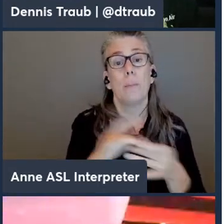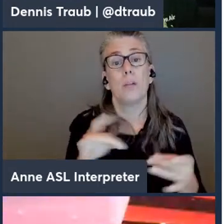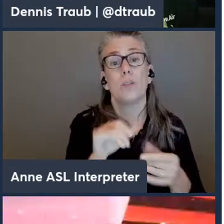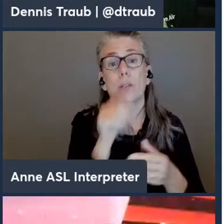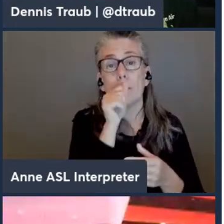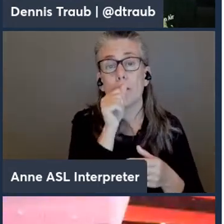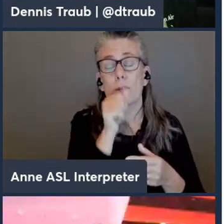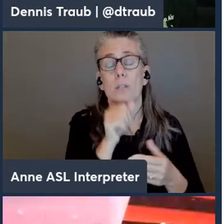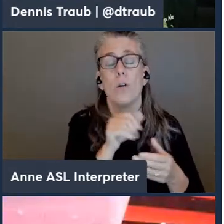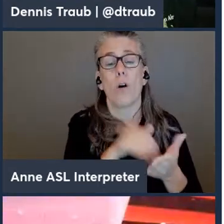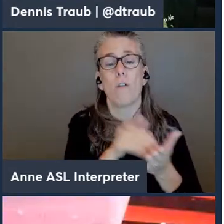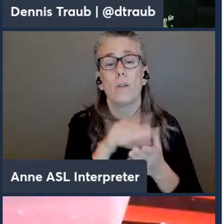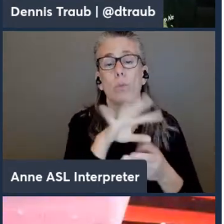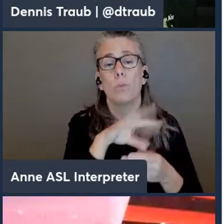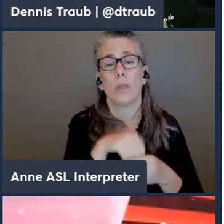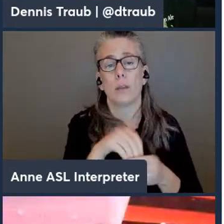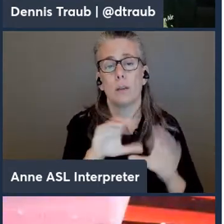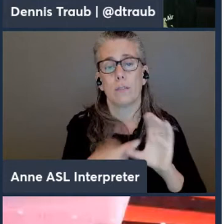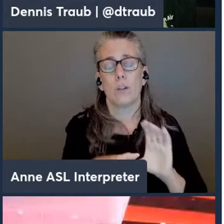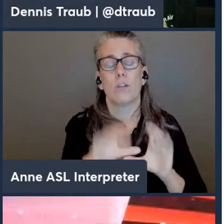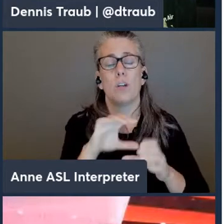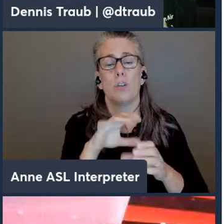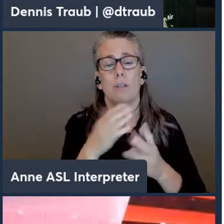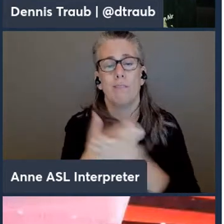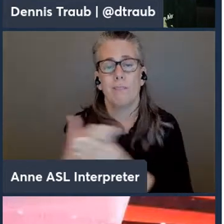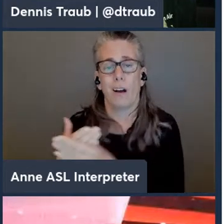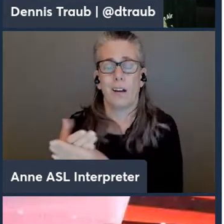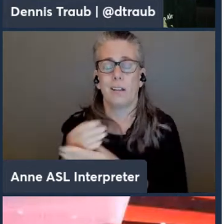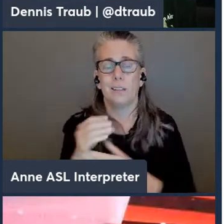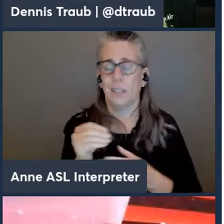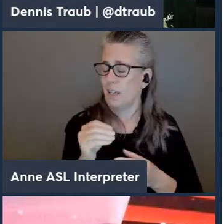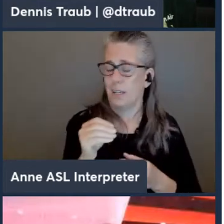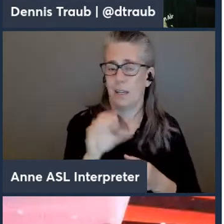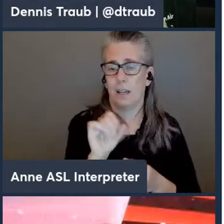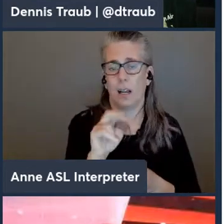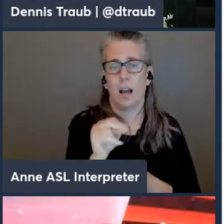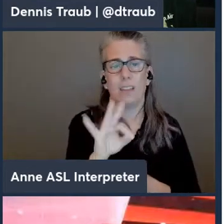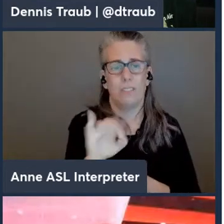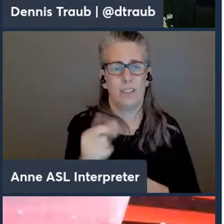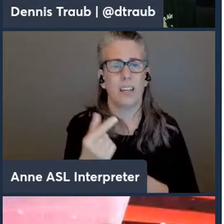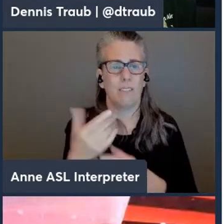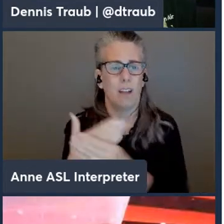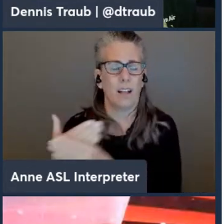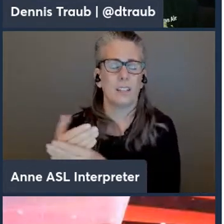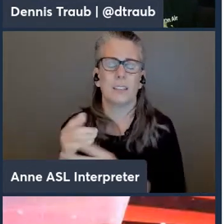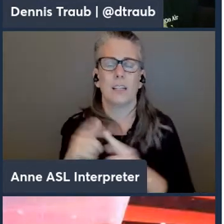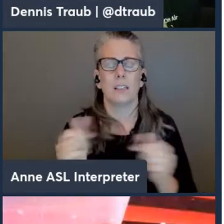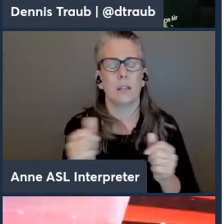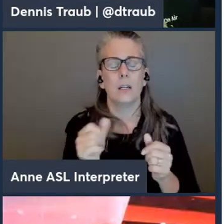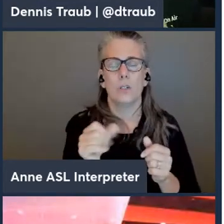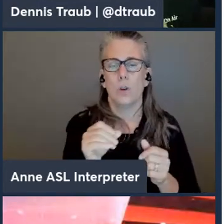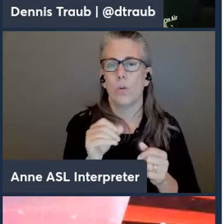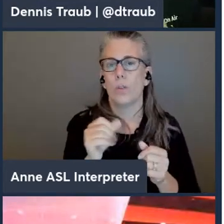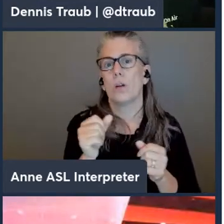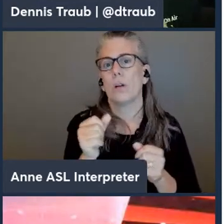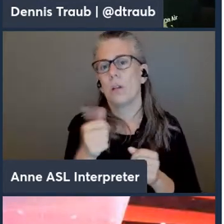Yeah. And even documentation files and those sorts of things. So, yeah, there's a number of configuration files and documentation files that we'll look